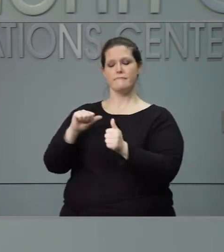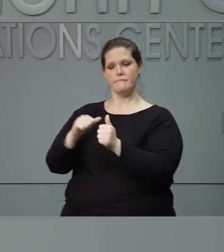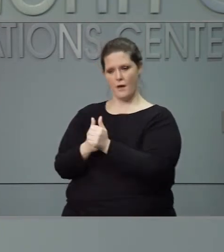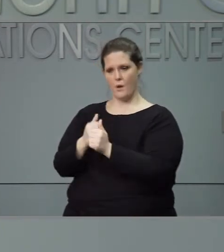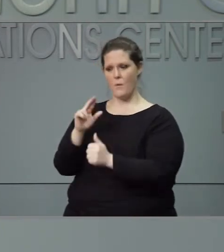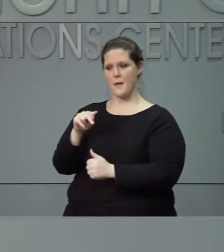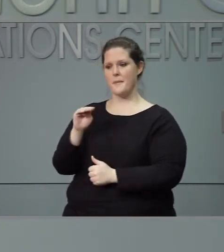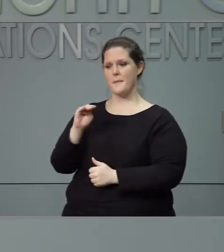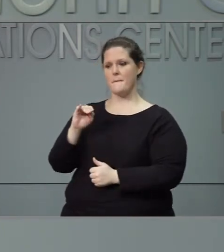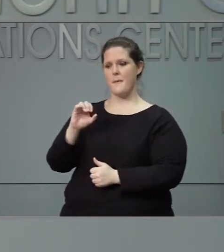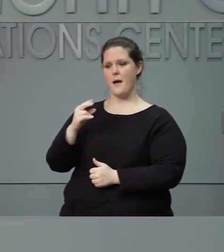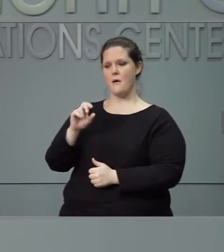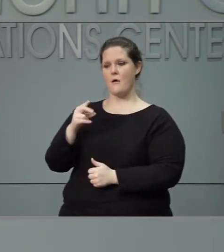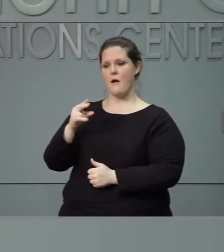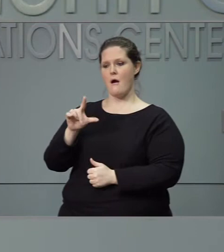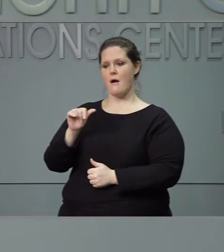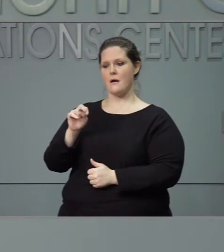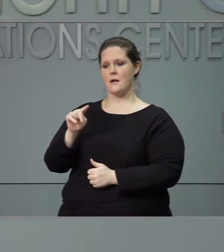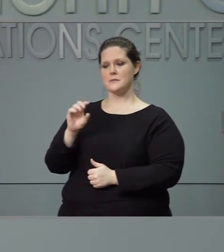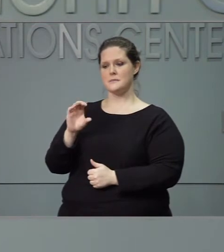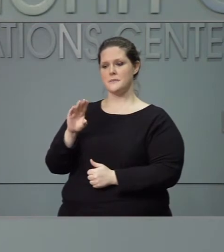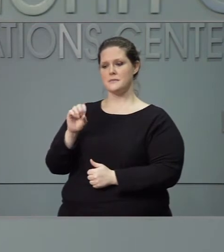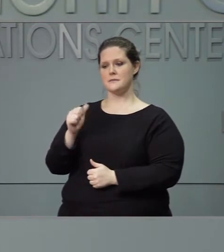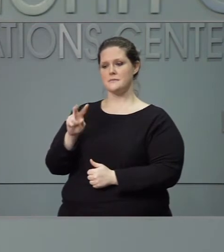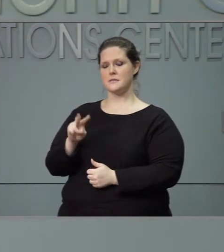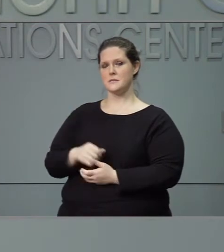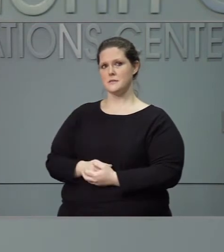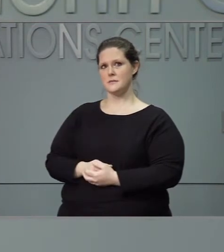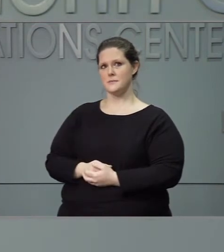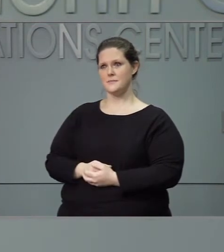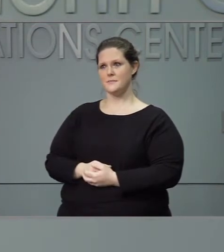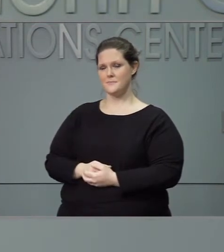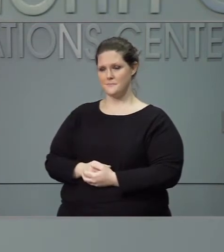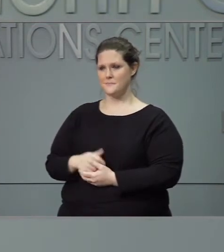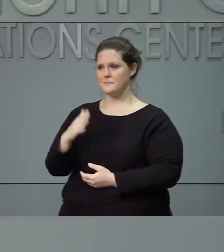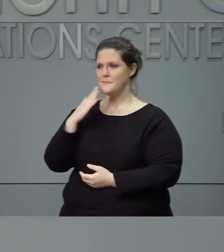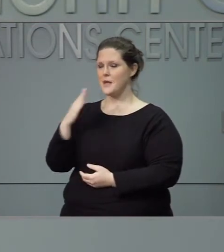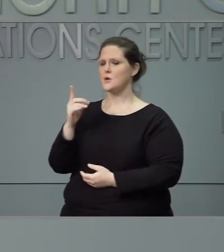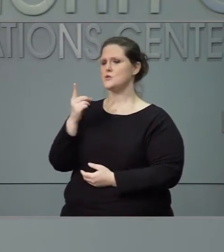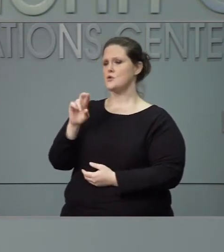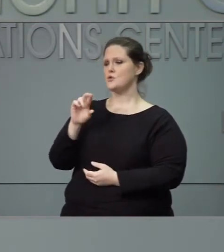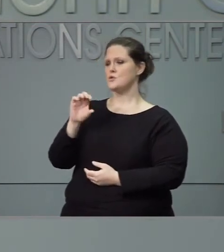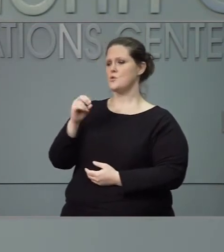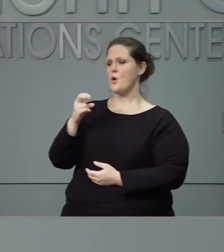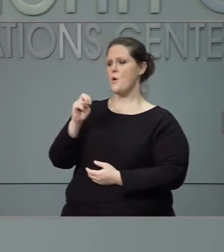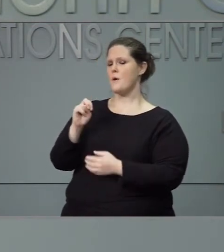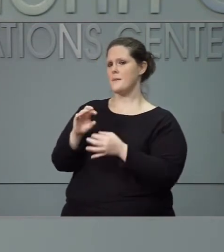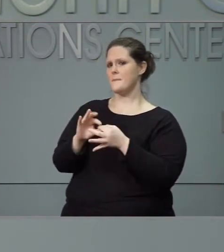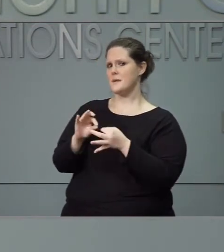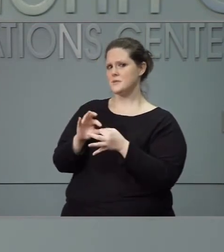TOMAR >> Mr. Goforth: ESTÁ EN CONTRA DE LA AGENDAS DE QUE LA GENTE DECIDA